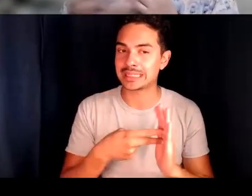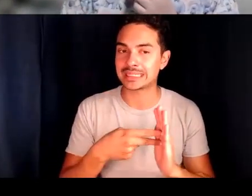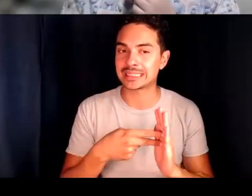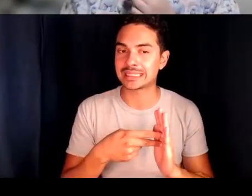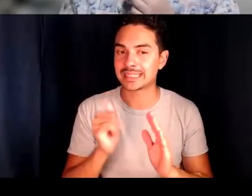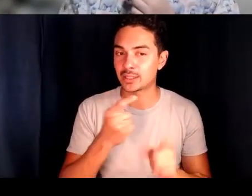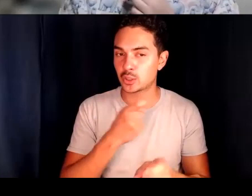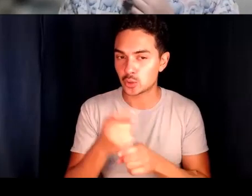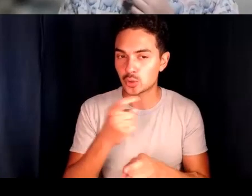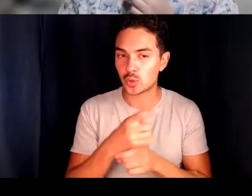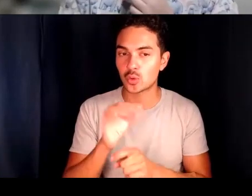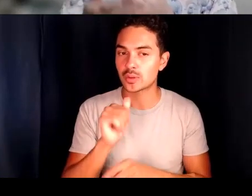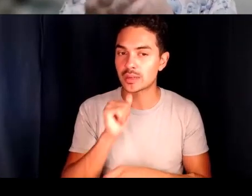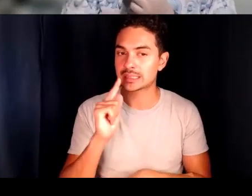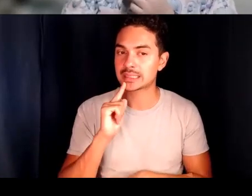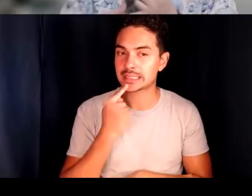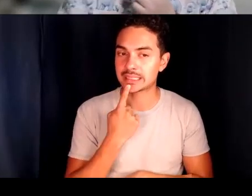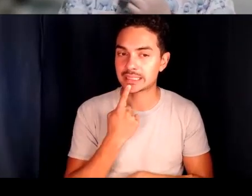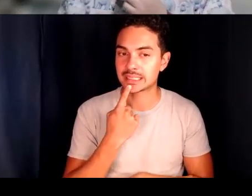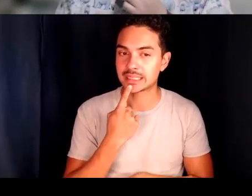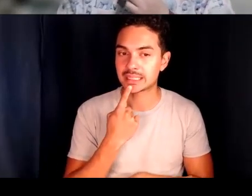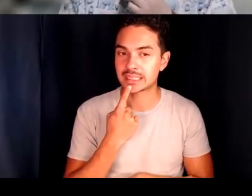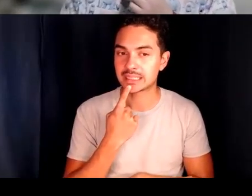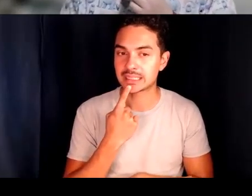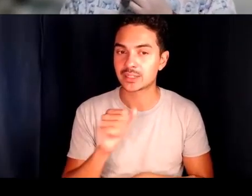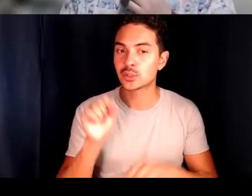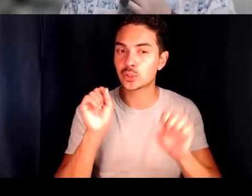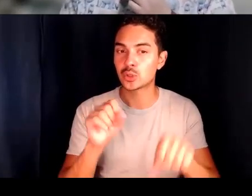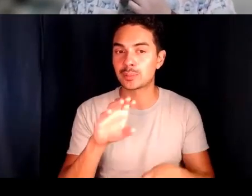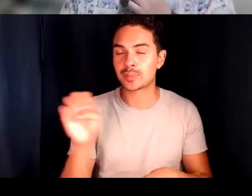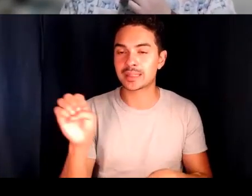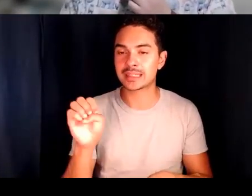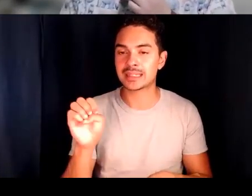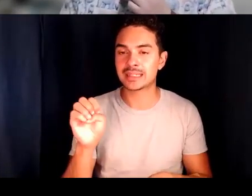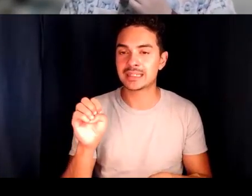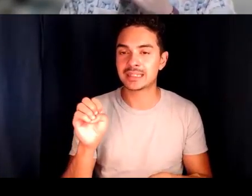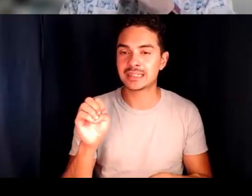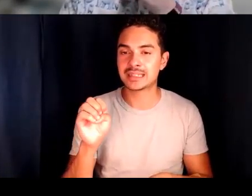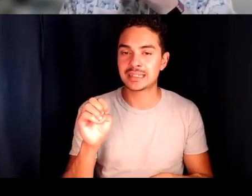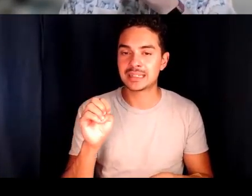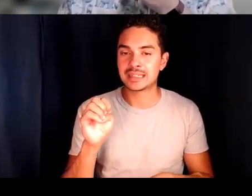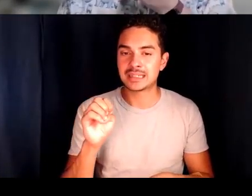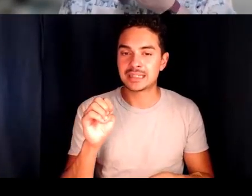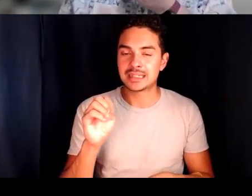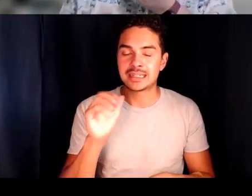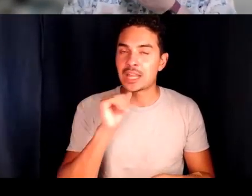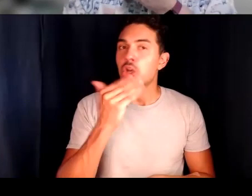or they're not serious about it at all. It could be, you know, connected to their experiences.